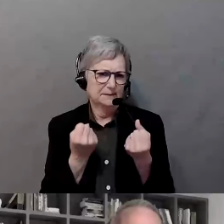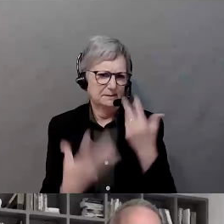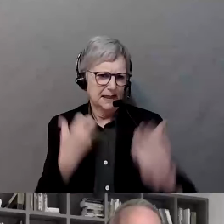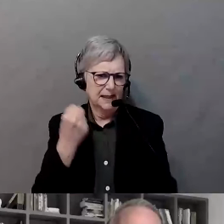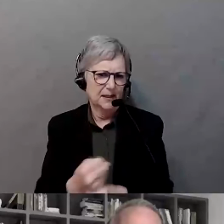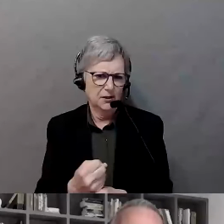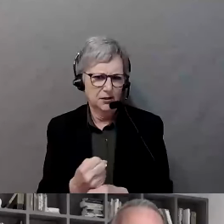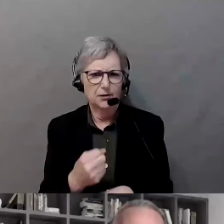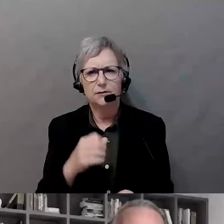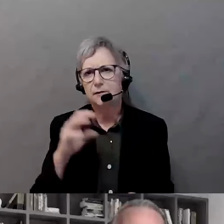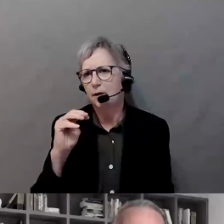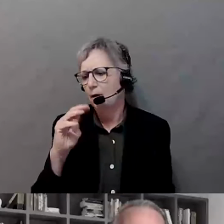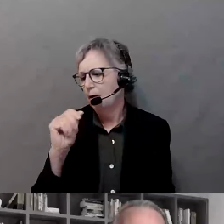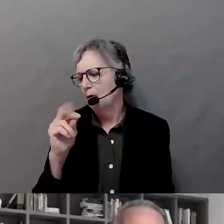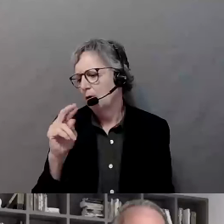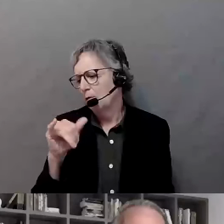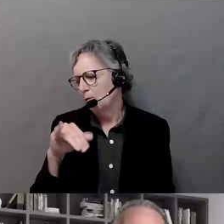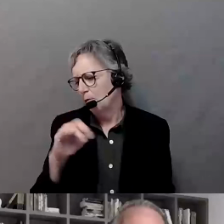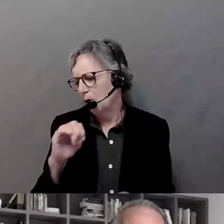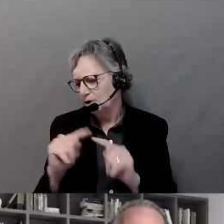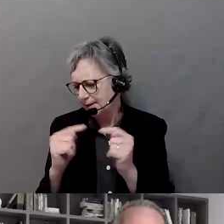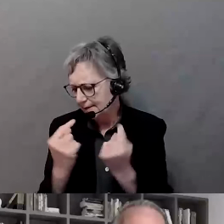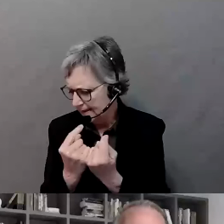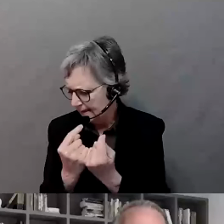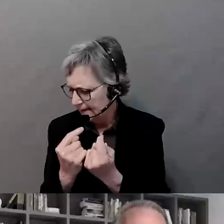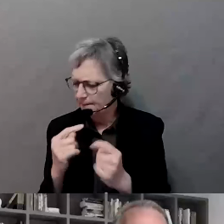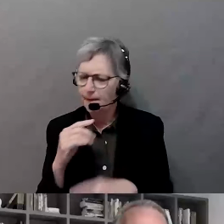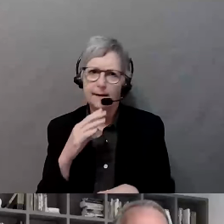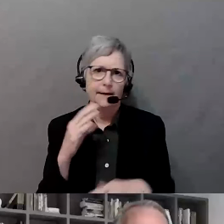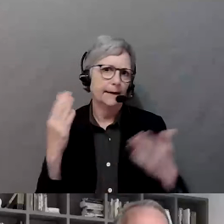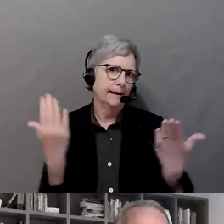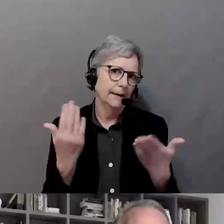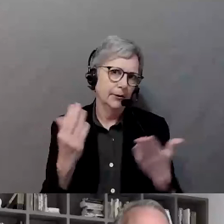THE MARGIE'S TEAM AND WORKED WITH US AS RI. YOU HAVE LAW